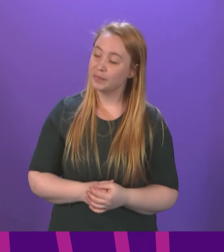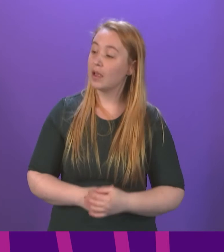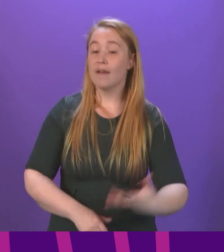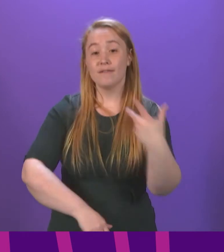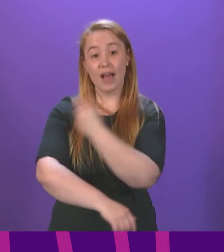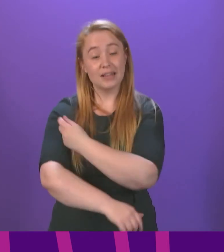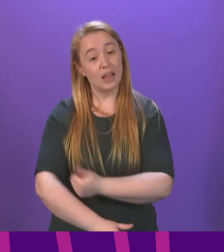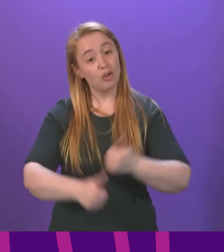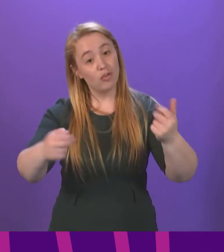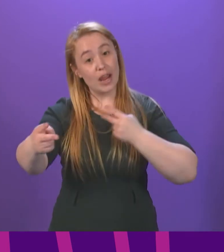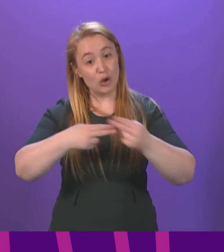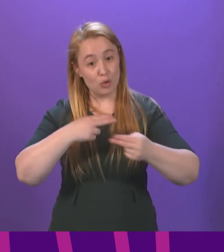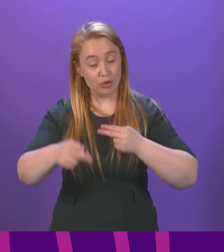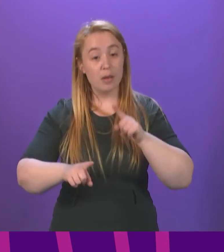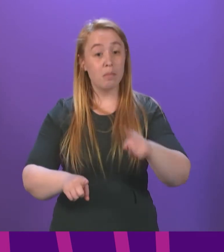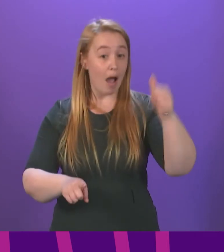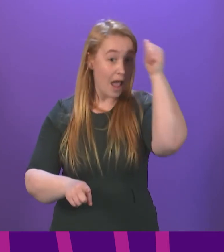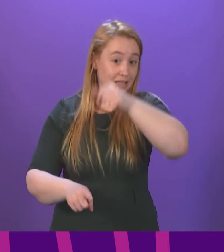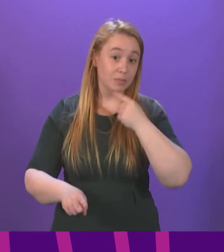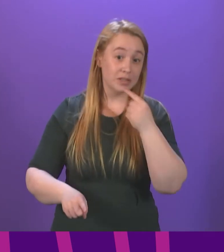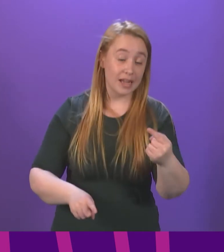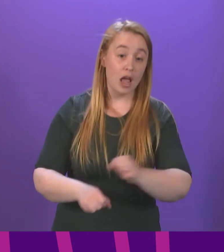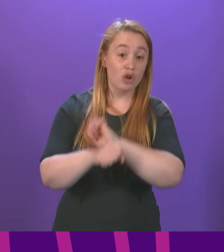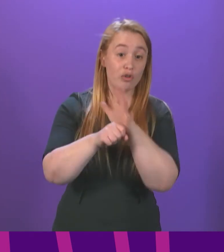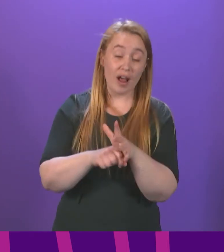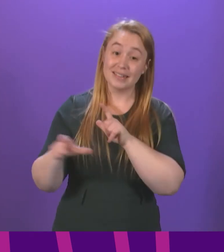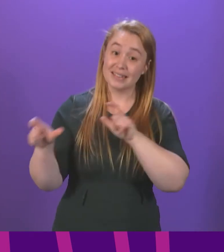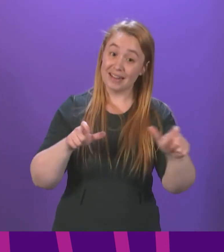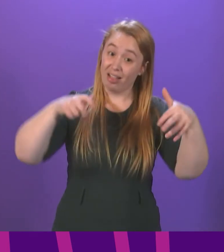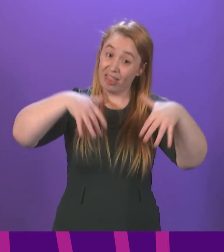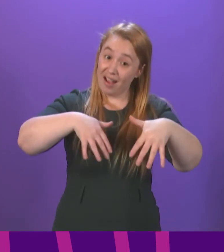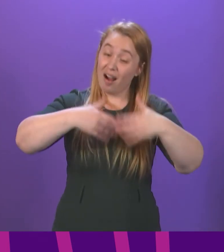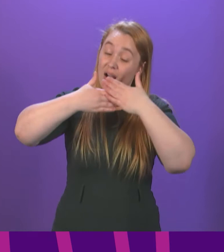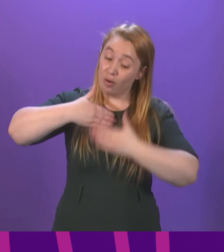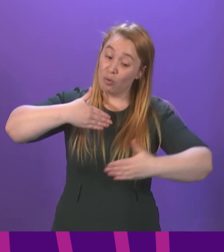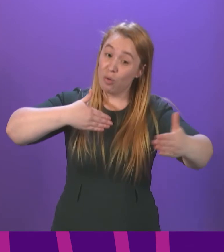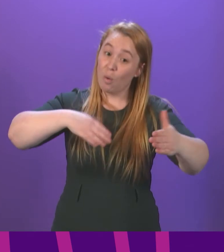but the experts are clear that the virus will be here for some time yet, so we need robust